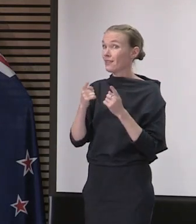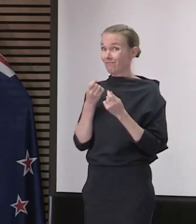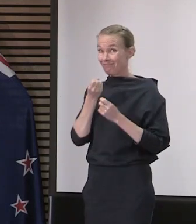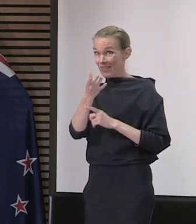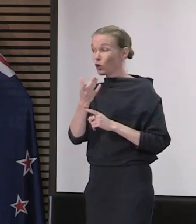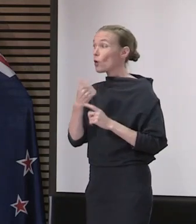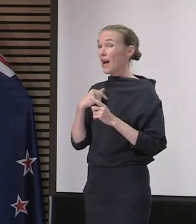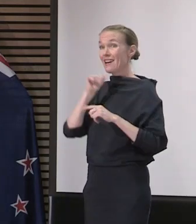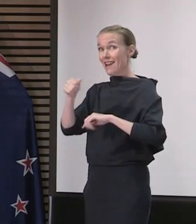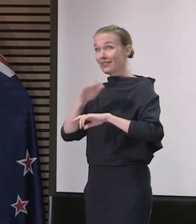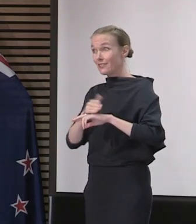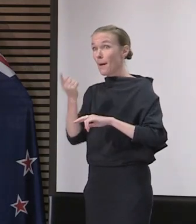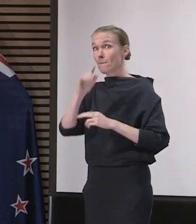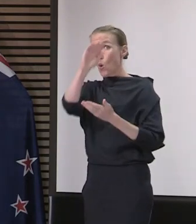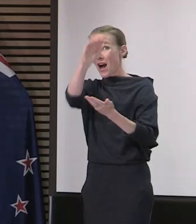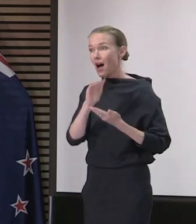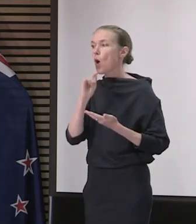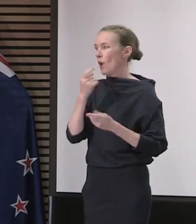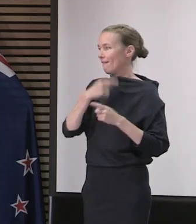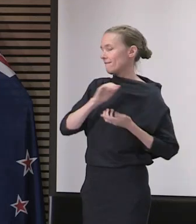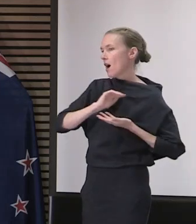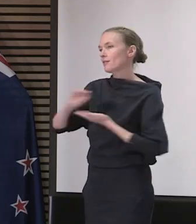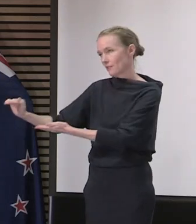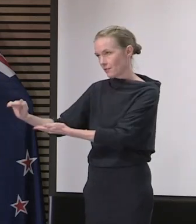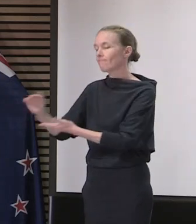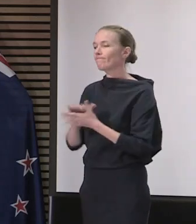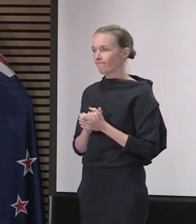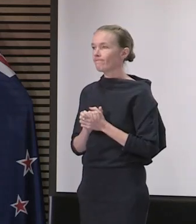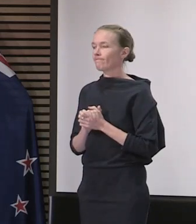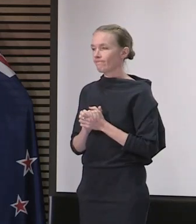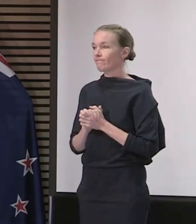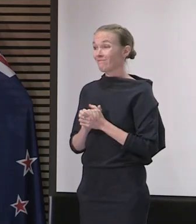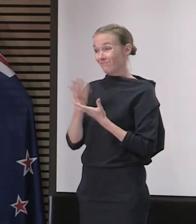coordinating the process of redistribution and prioritising access to the